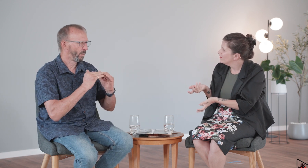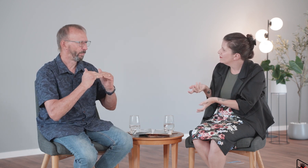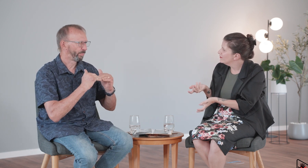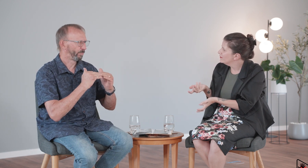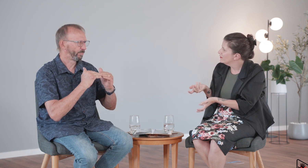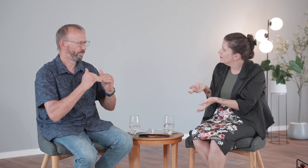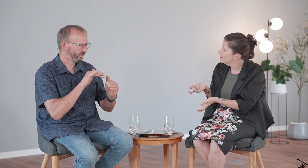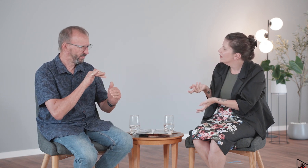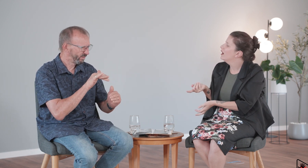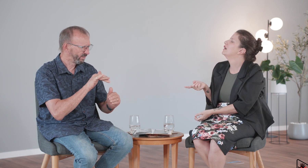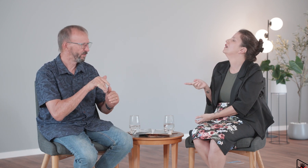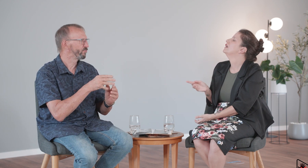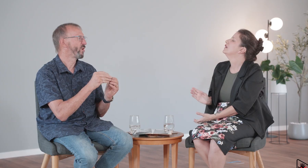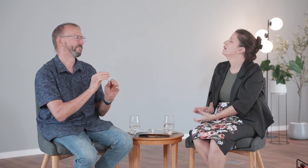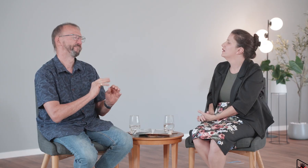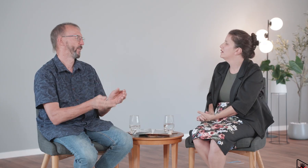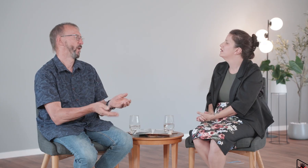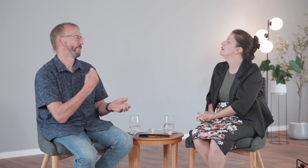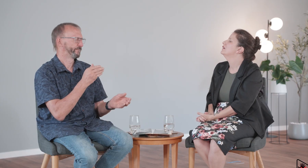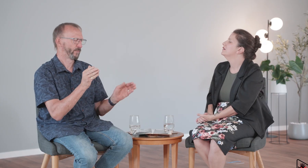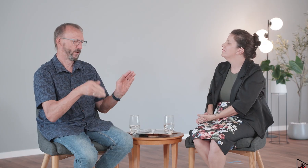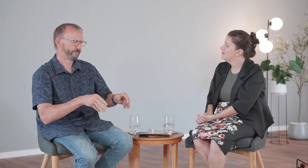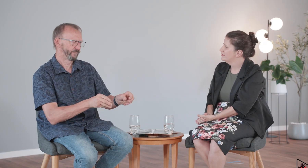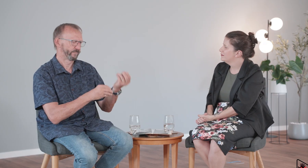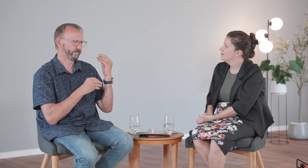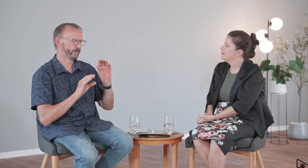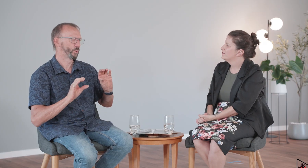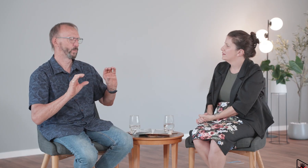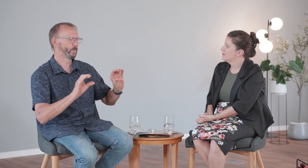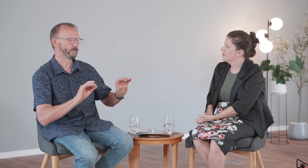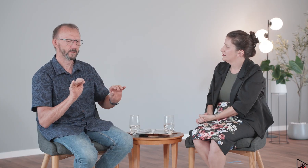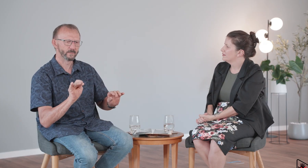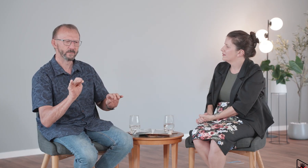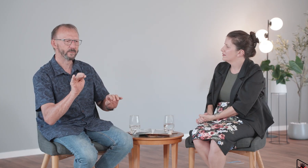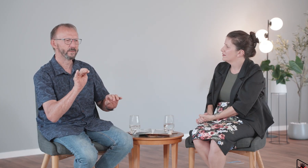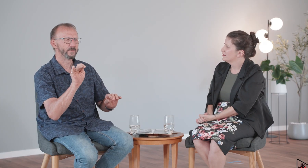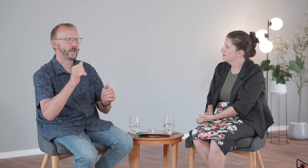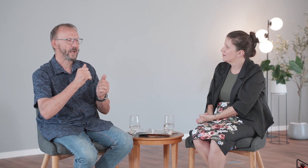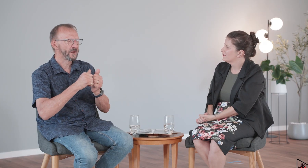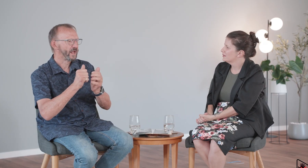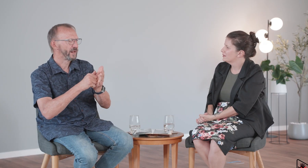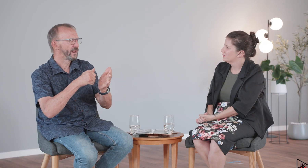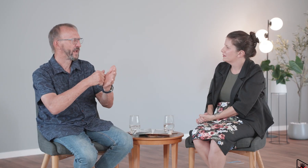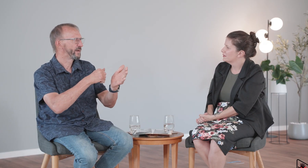then you know it's no good. Get rid of it. And you just kind of test the rest of the wood. If